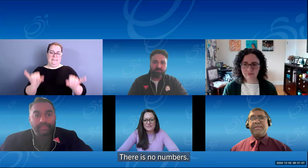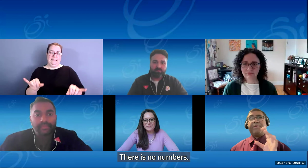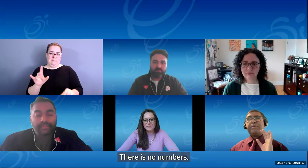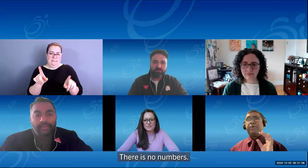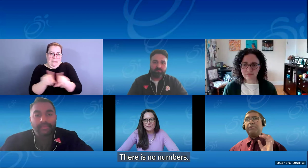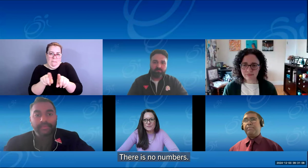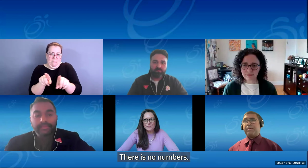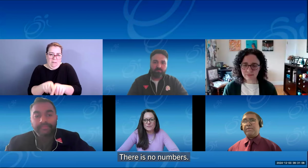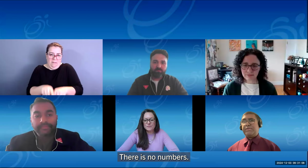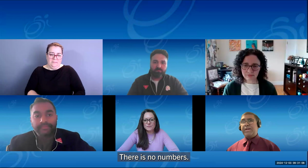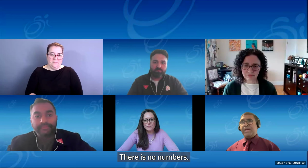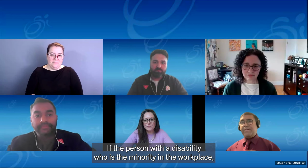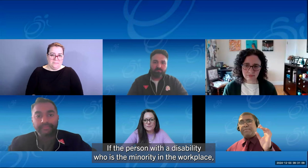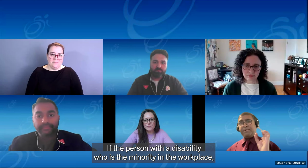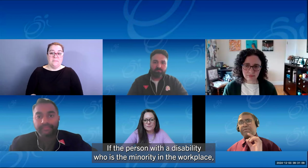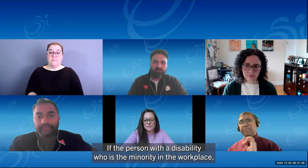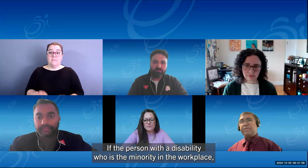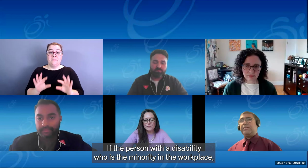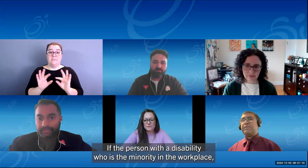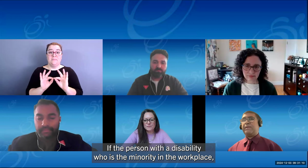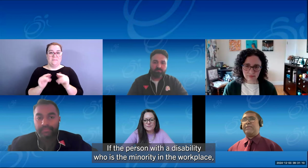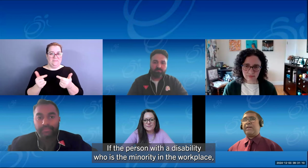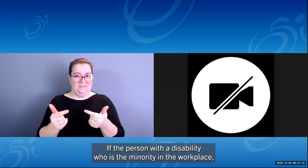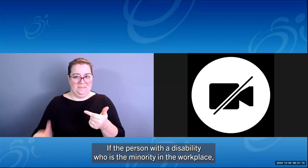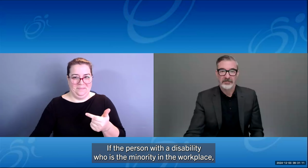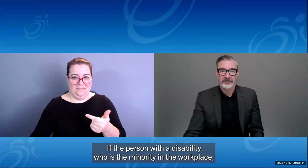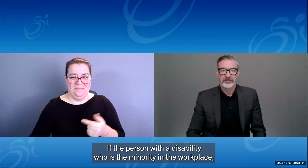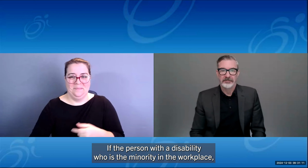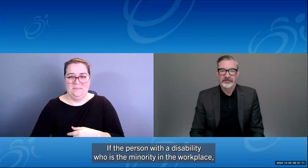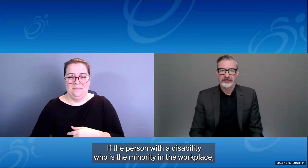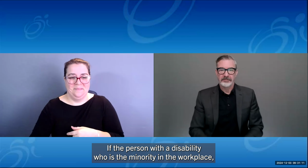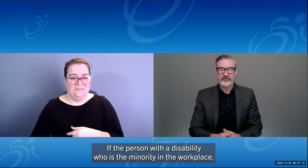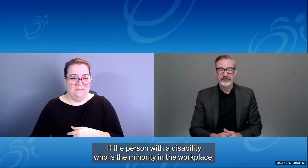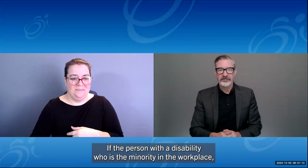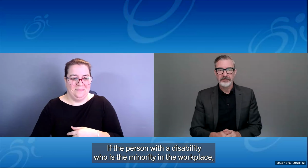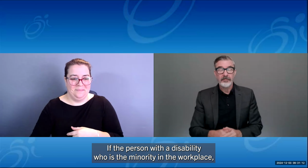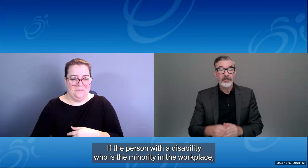There is no numbers. If the person with a disability who is the minority in the workplace,